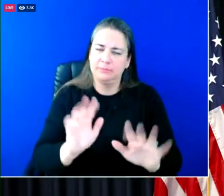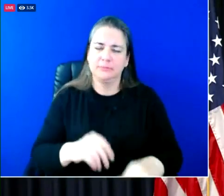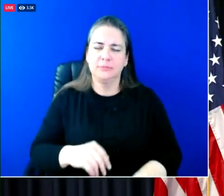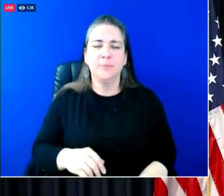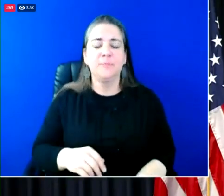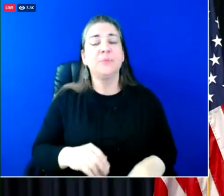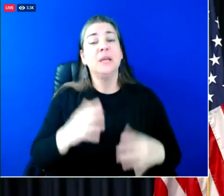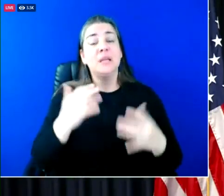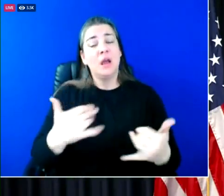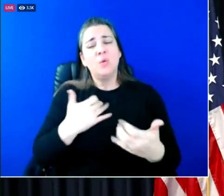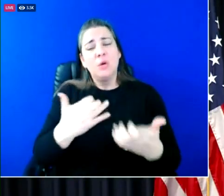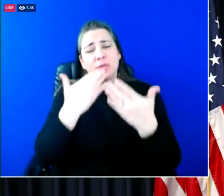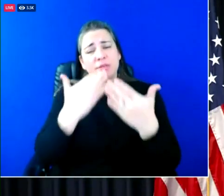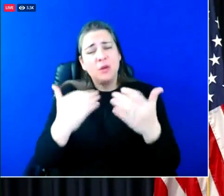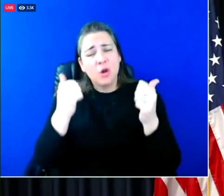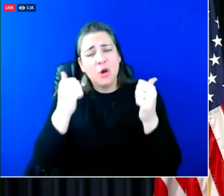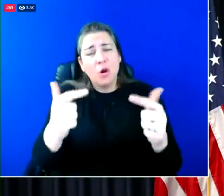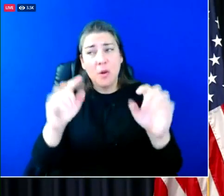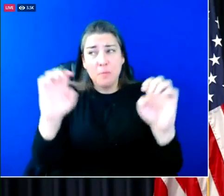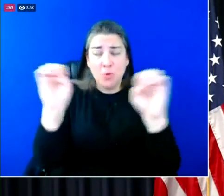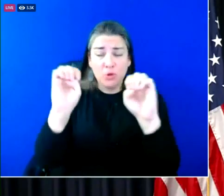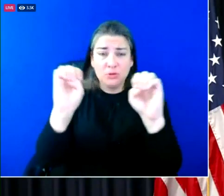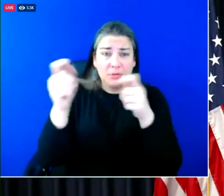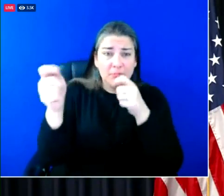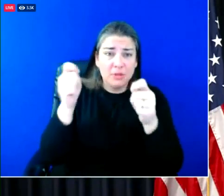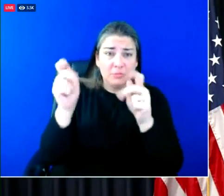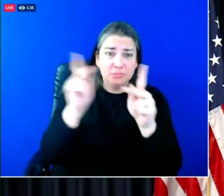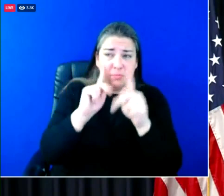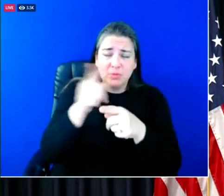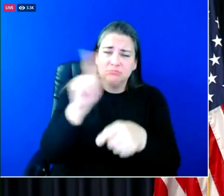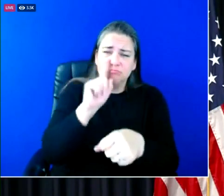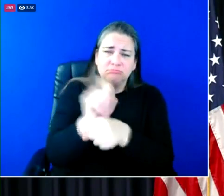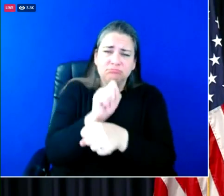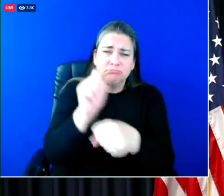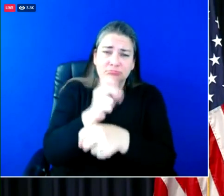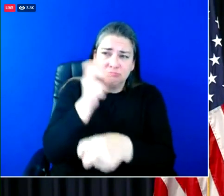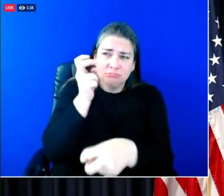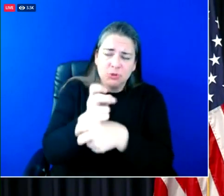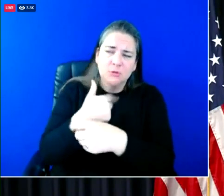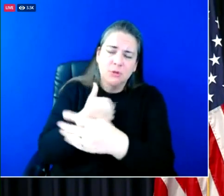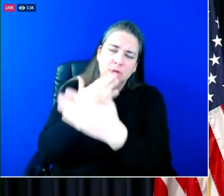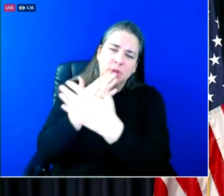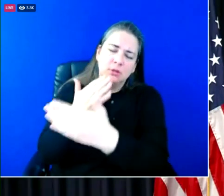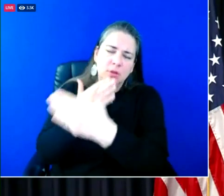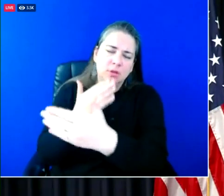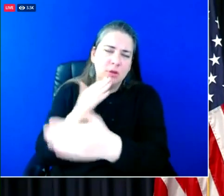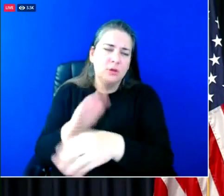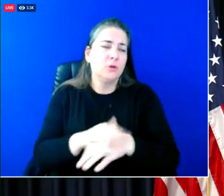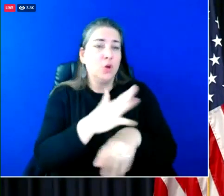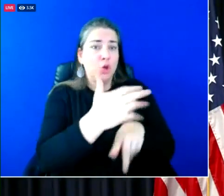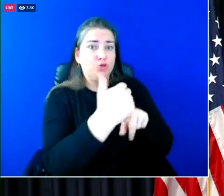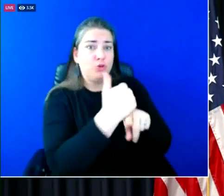emergency management that is working so hard on this. Everybody in the transportation cabinet that is out there in the worst of conditions,